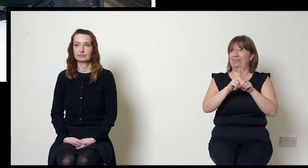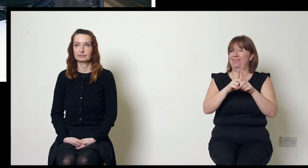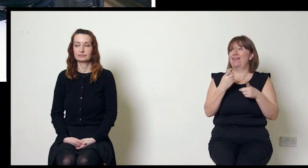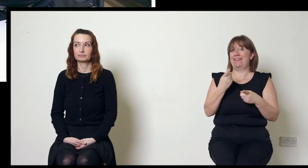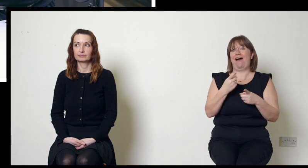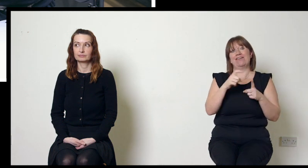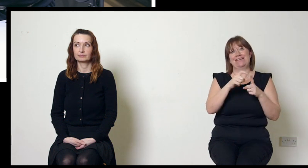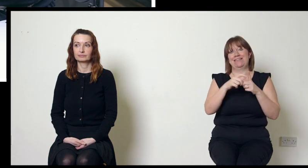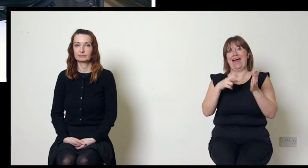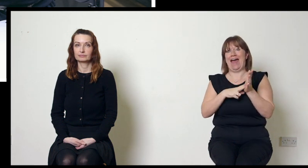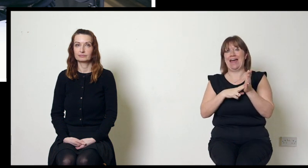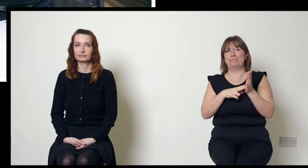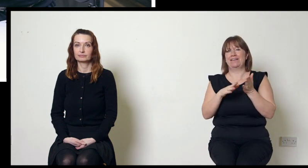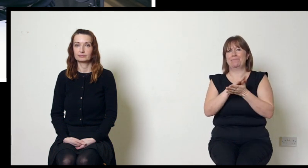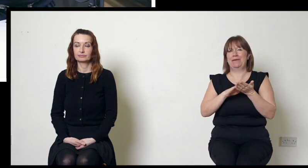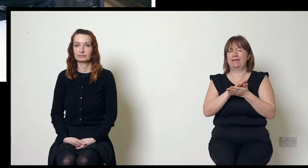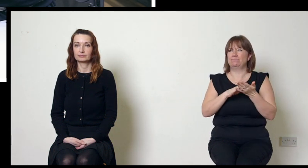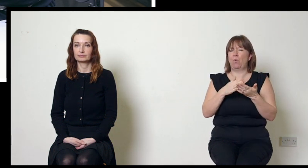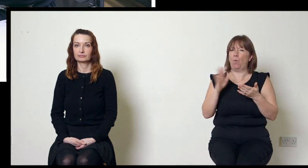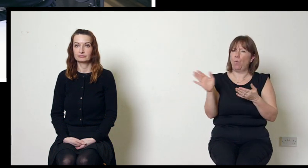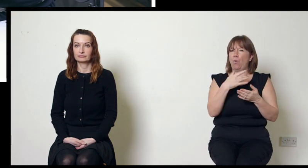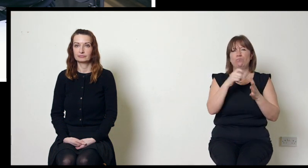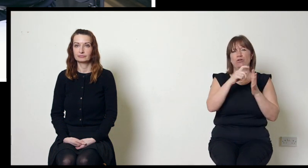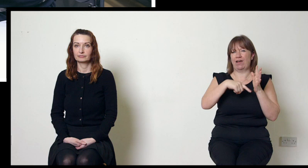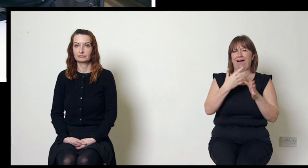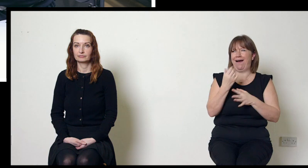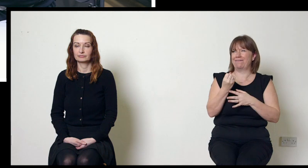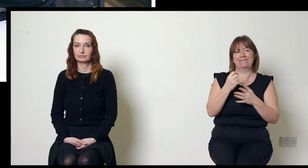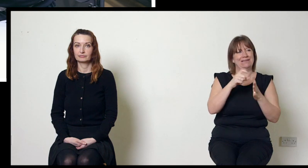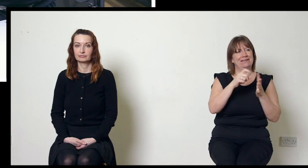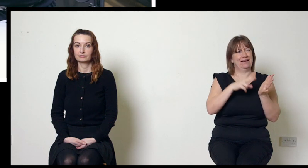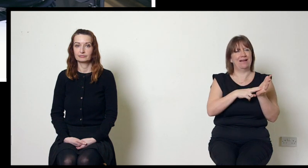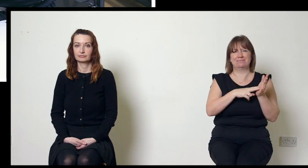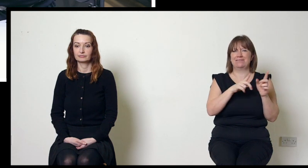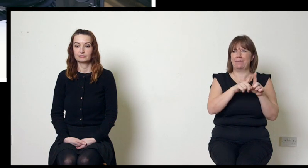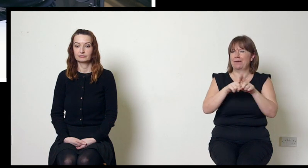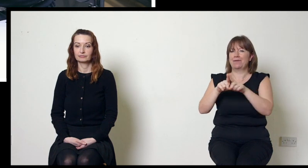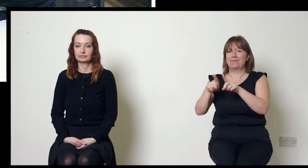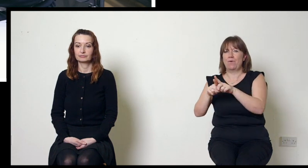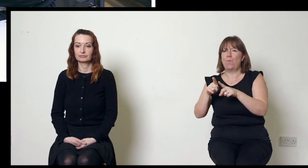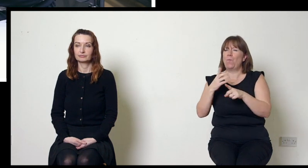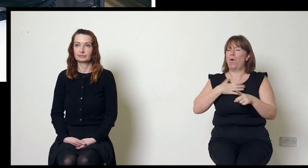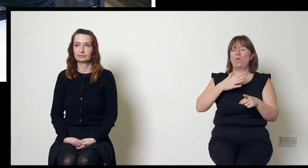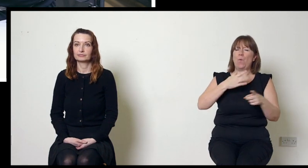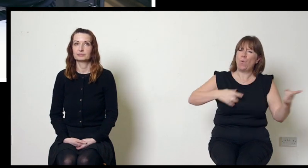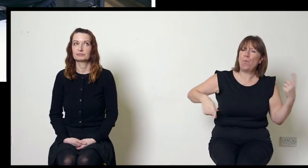I mean? Any of our other projects, Do you know I mean we really want artists from all different walks of life that are involved in those different projects as well.